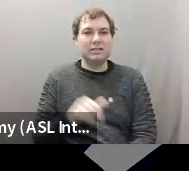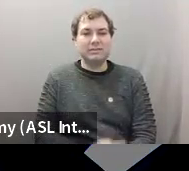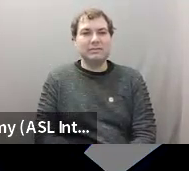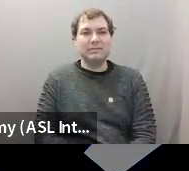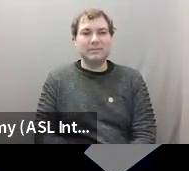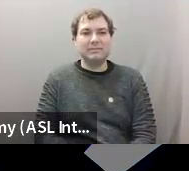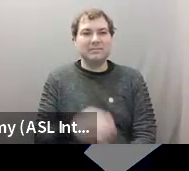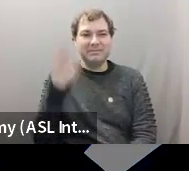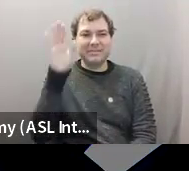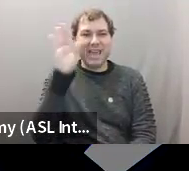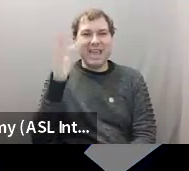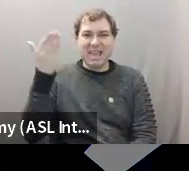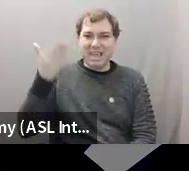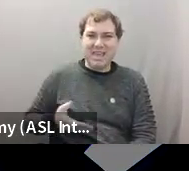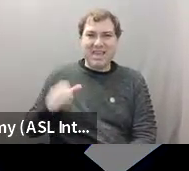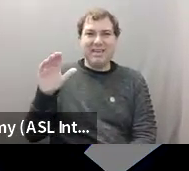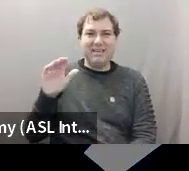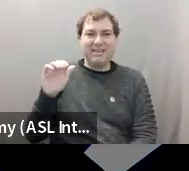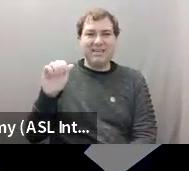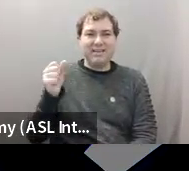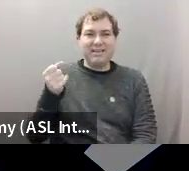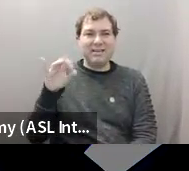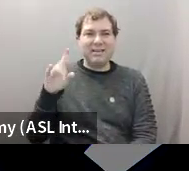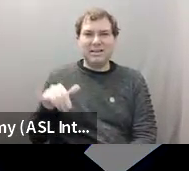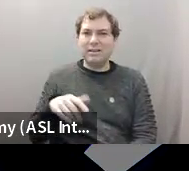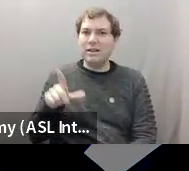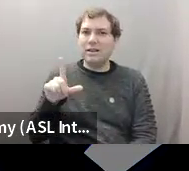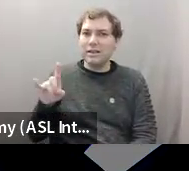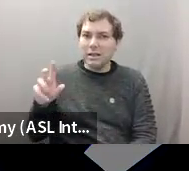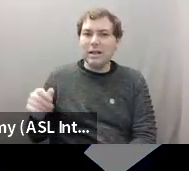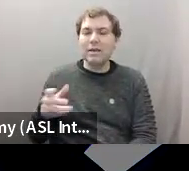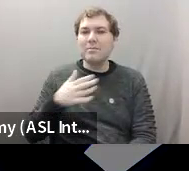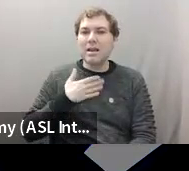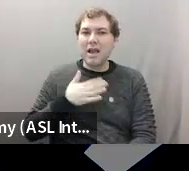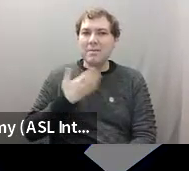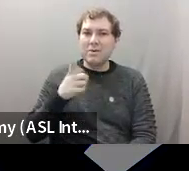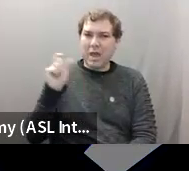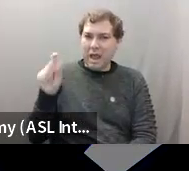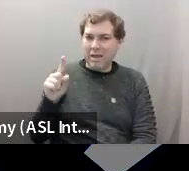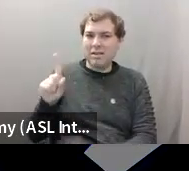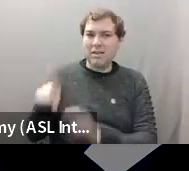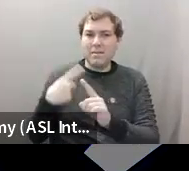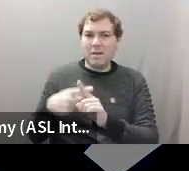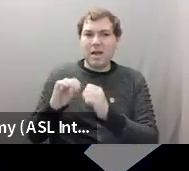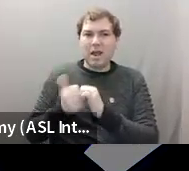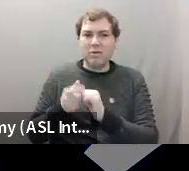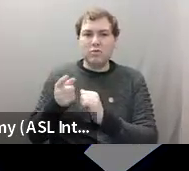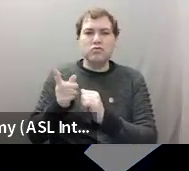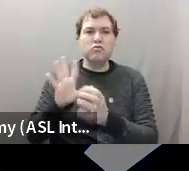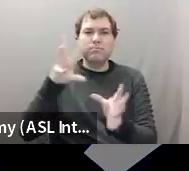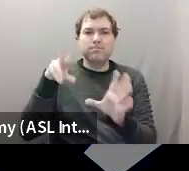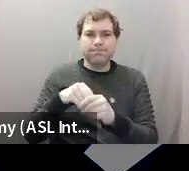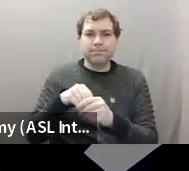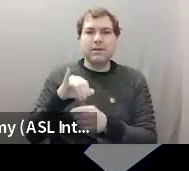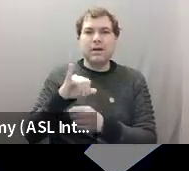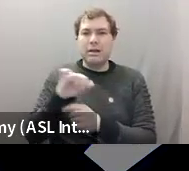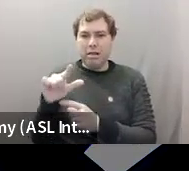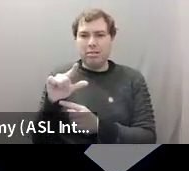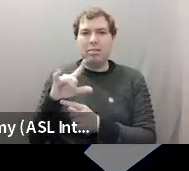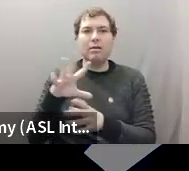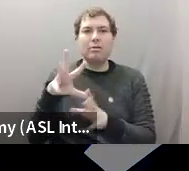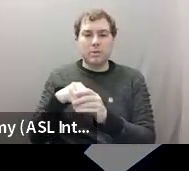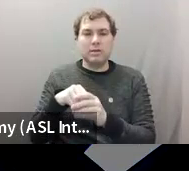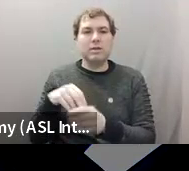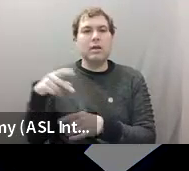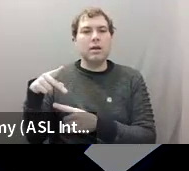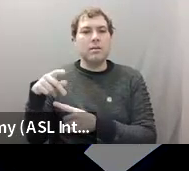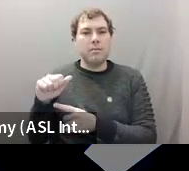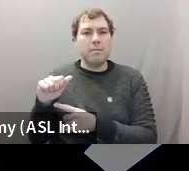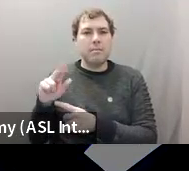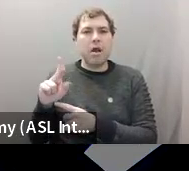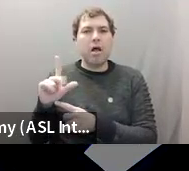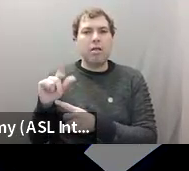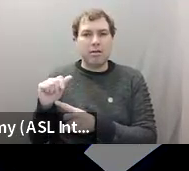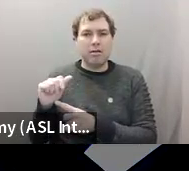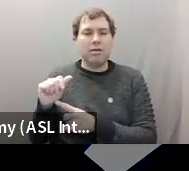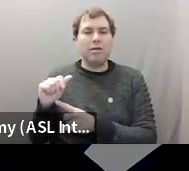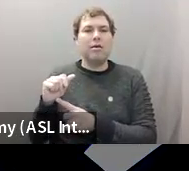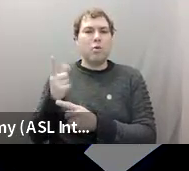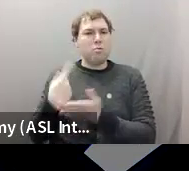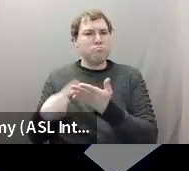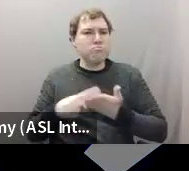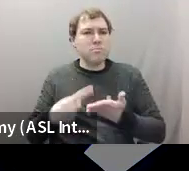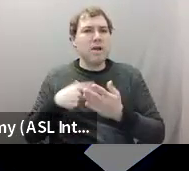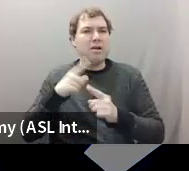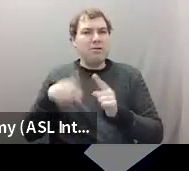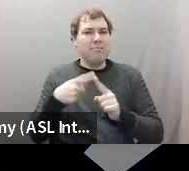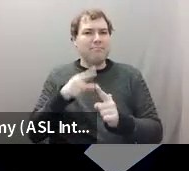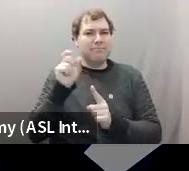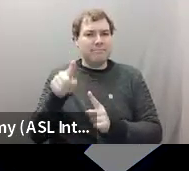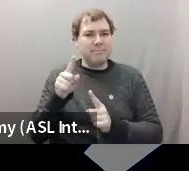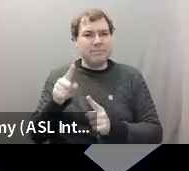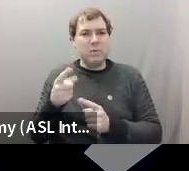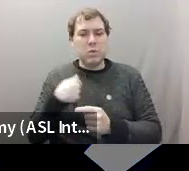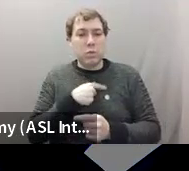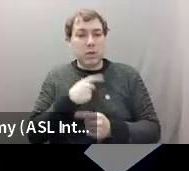Cassidy Thorne: Hi, everyone! This is Cassidy. Linda. I'm really glad you asked that question on how do you intertwine? Il into these Paula Macaway? And I had a really good discussion about asking that question is what we're doing, Il.